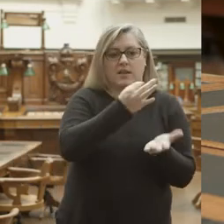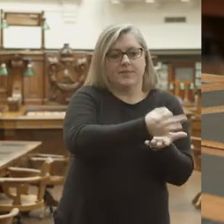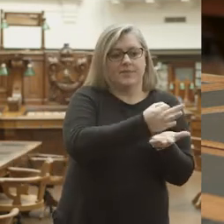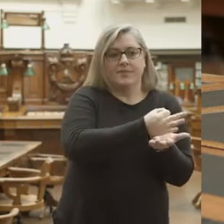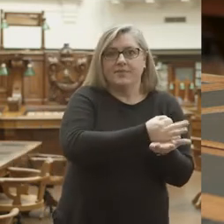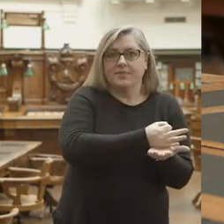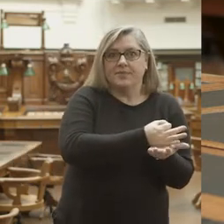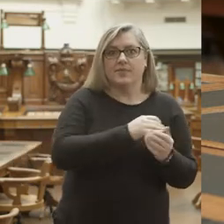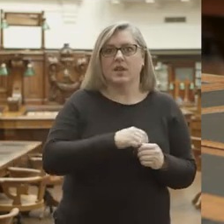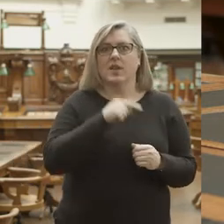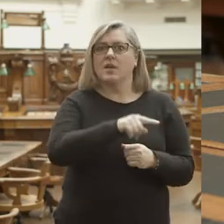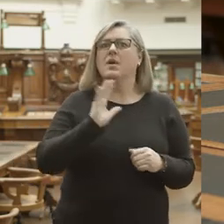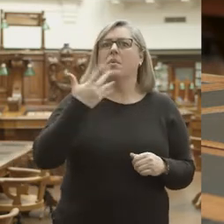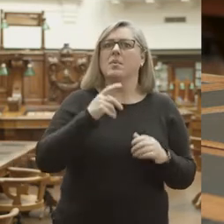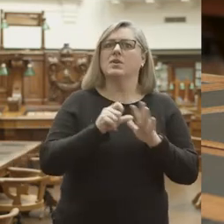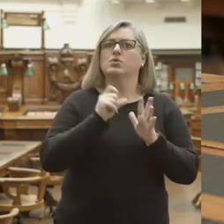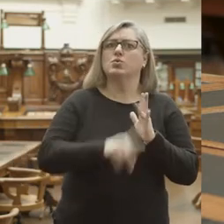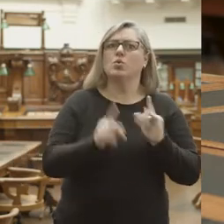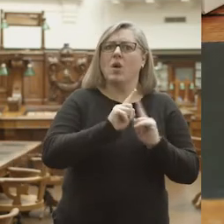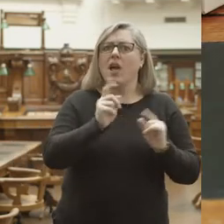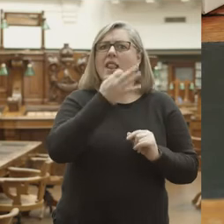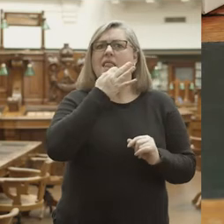Now, what I've done with these coins, this is a bit tricky, is I've taken these